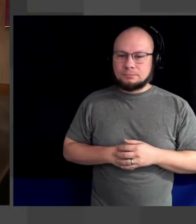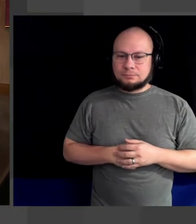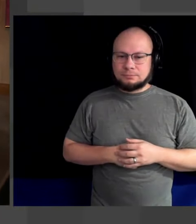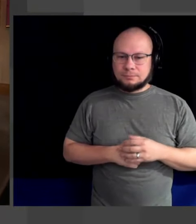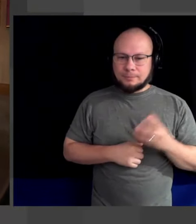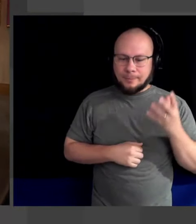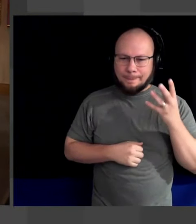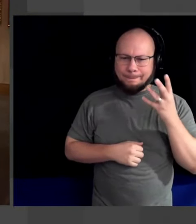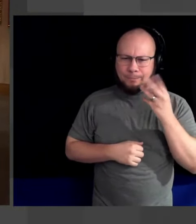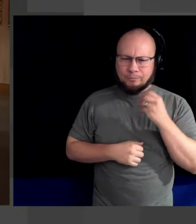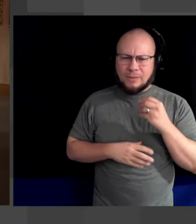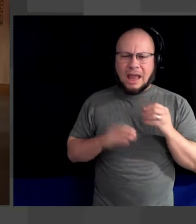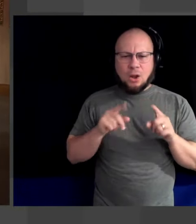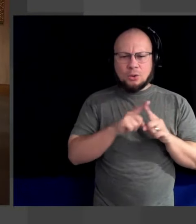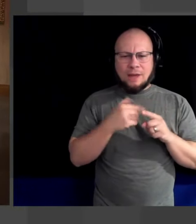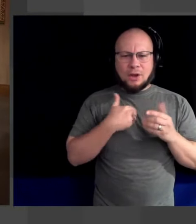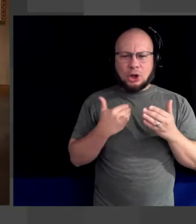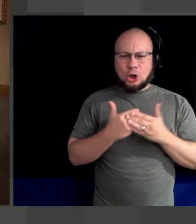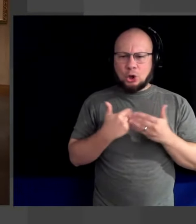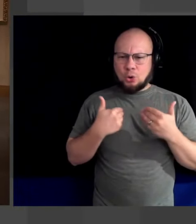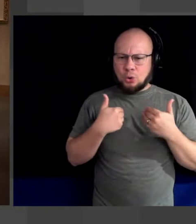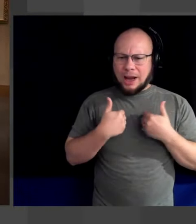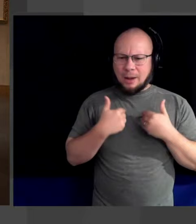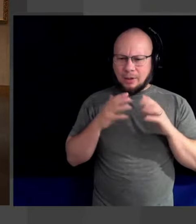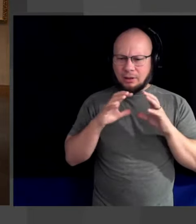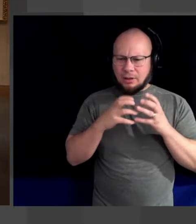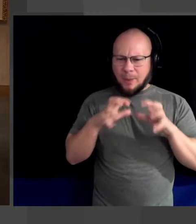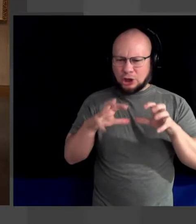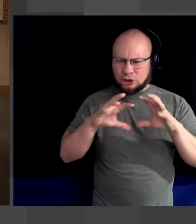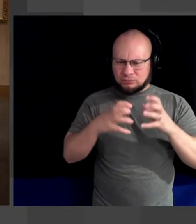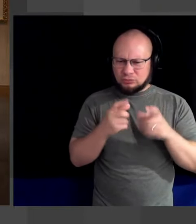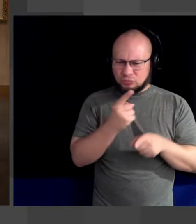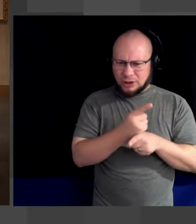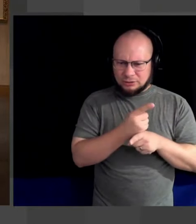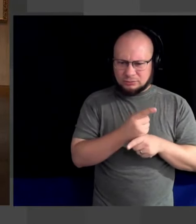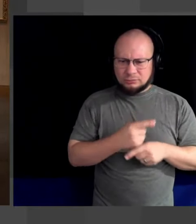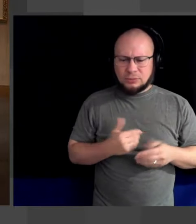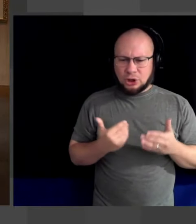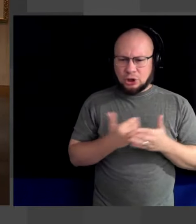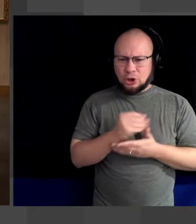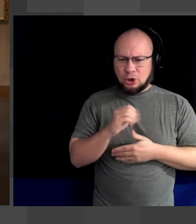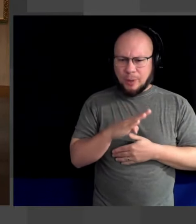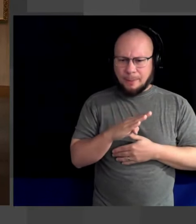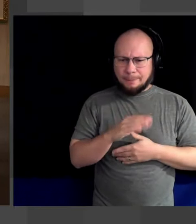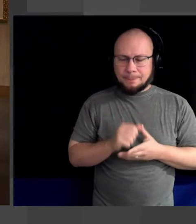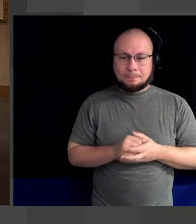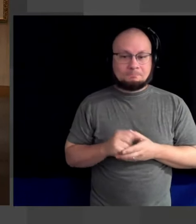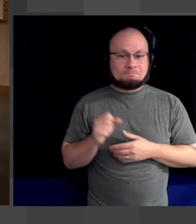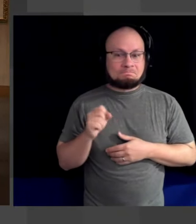IT'S SO BEAUTIFUL IN THERE AND THERE IS ACTUALLY A MOB COMING TO THE LUSH CAVES. YES.